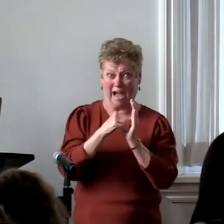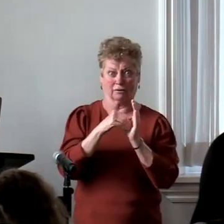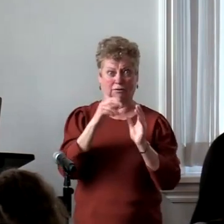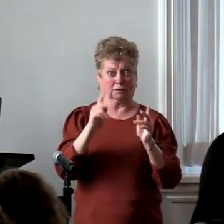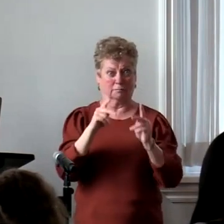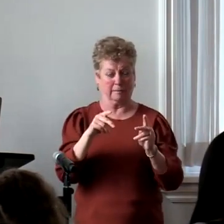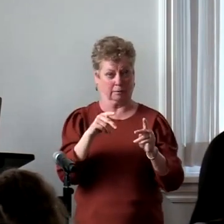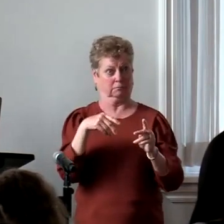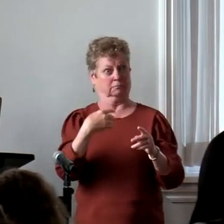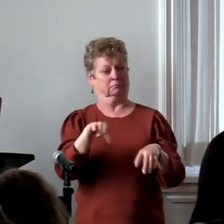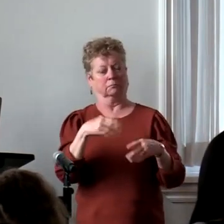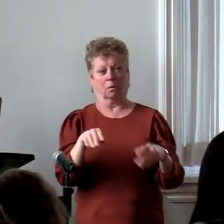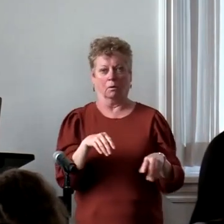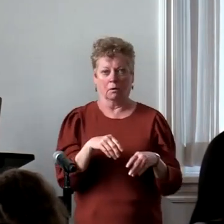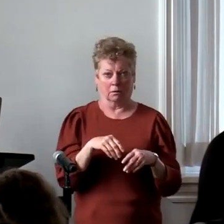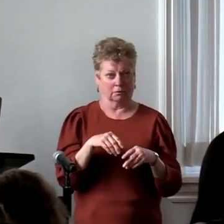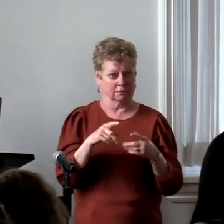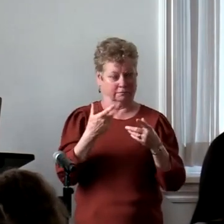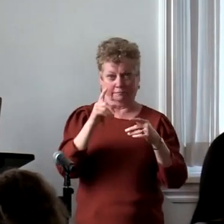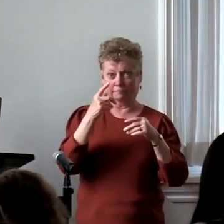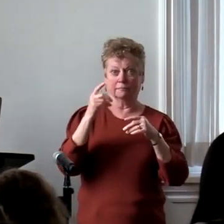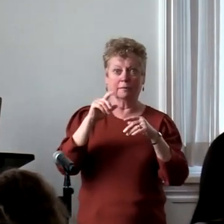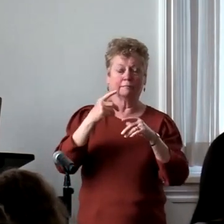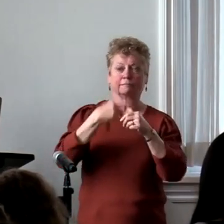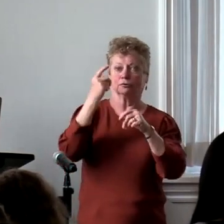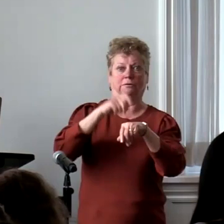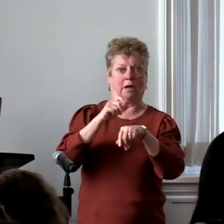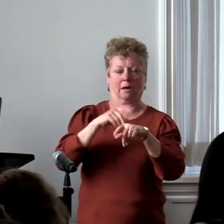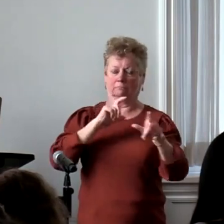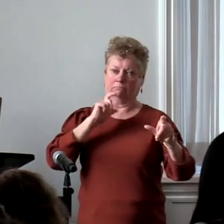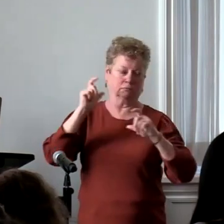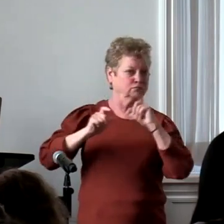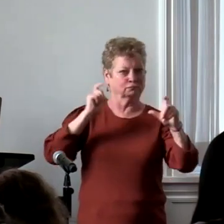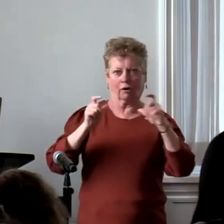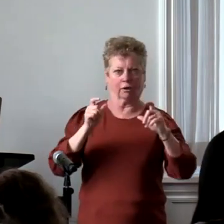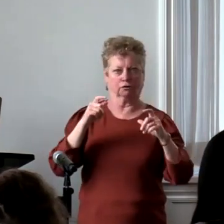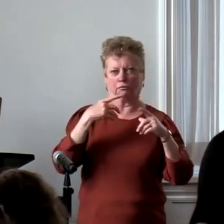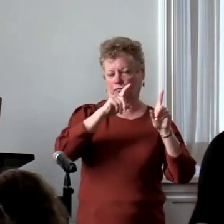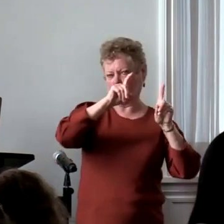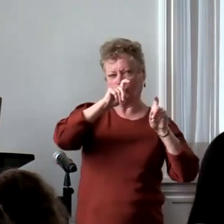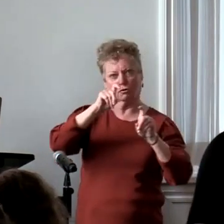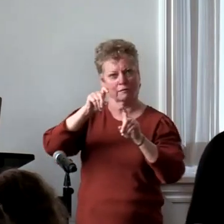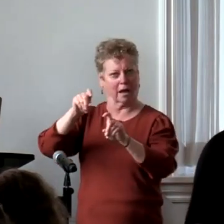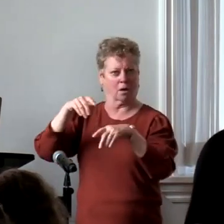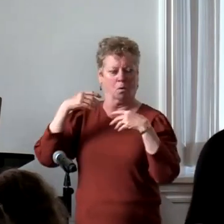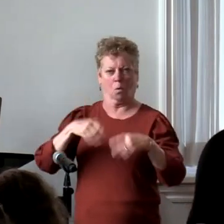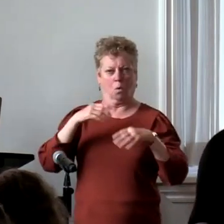this was done 15 other times in municipalities across Canada, this was the largest of its type ever done.